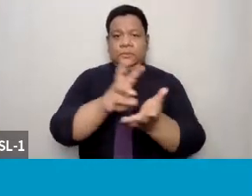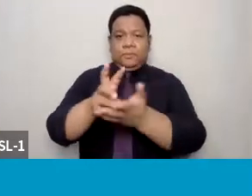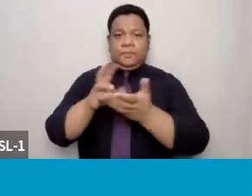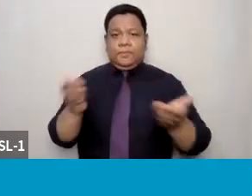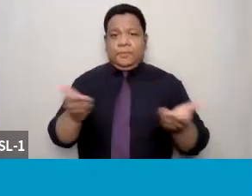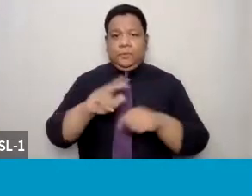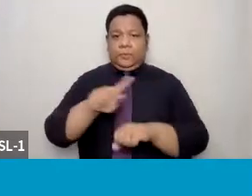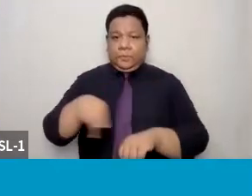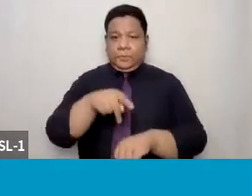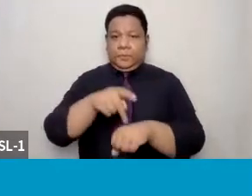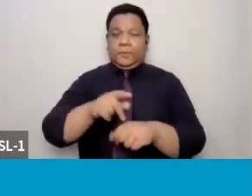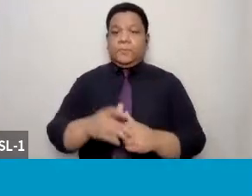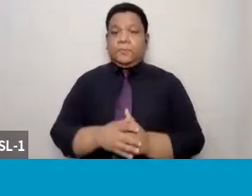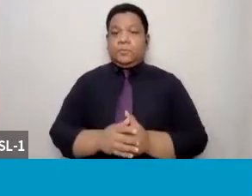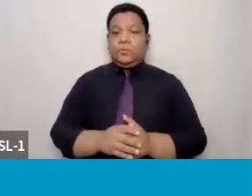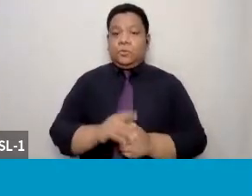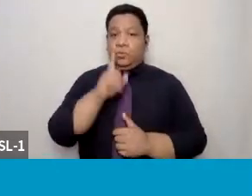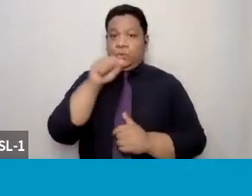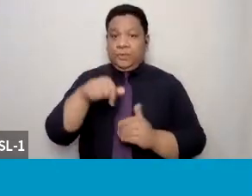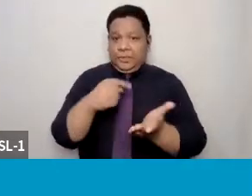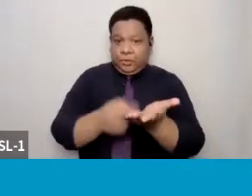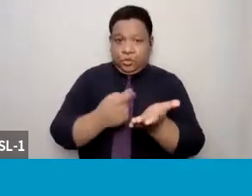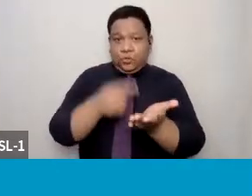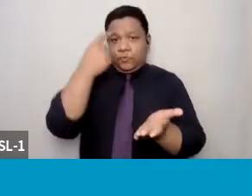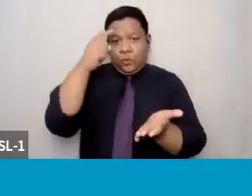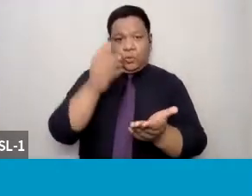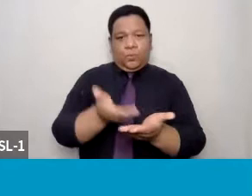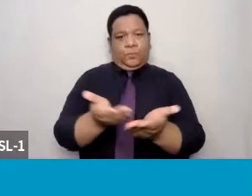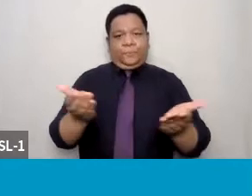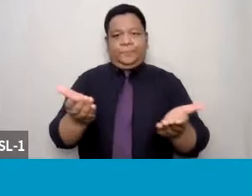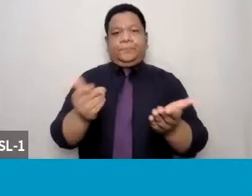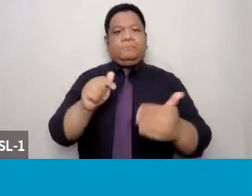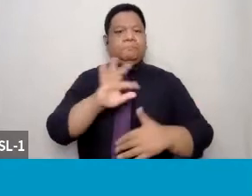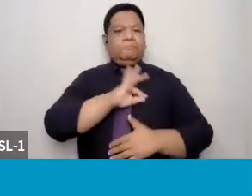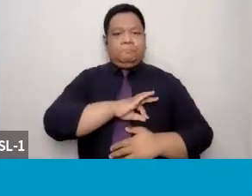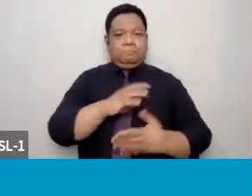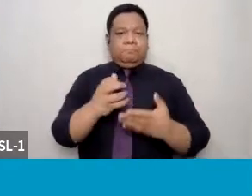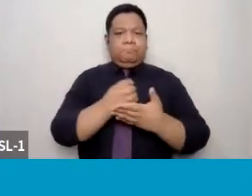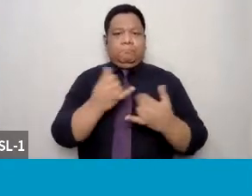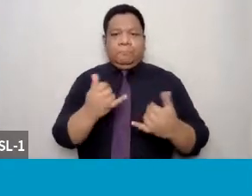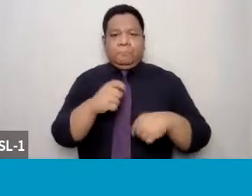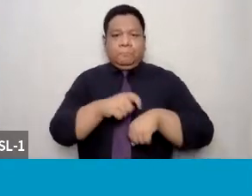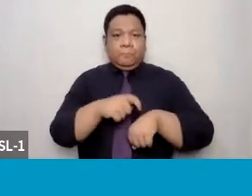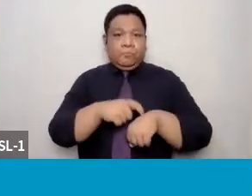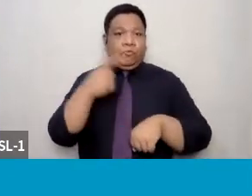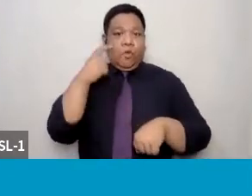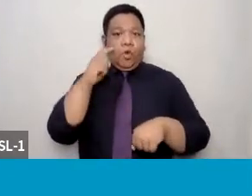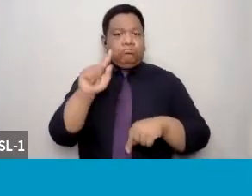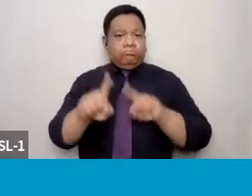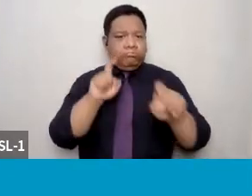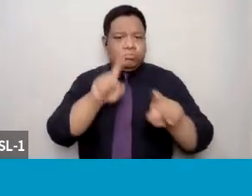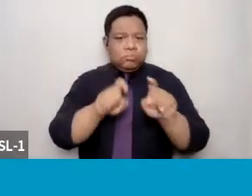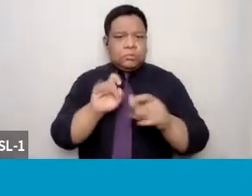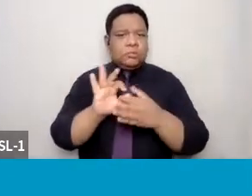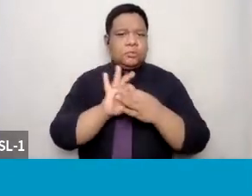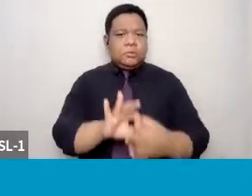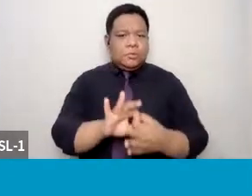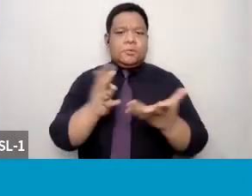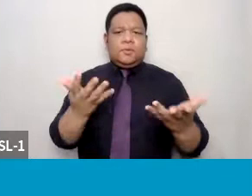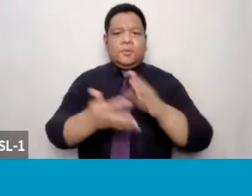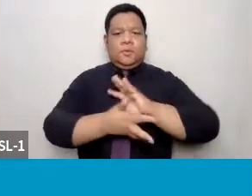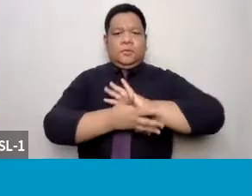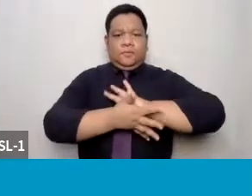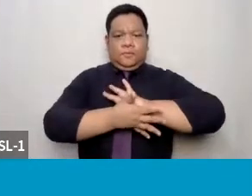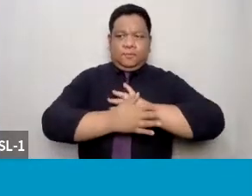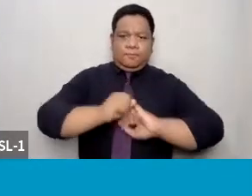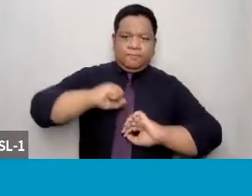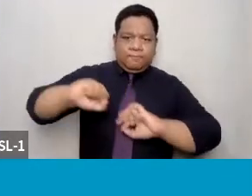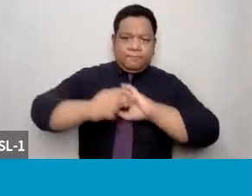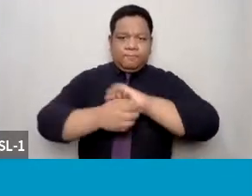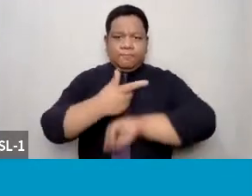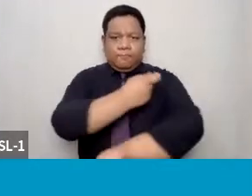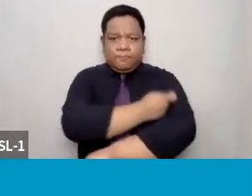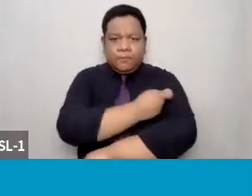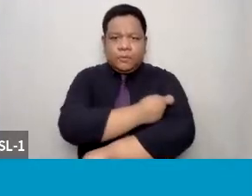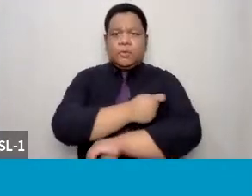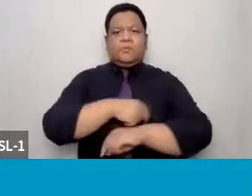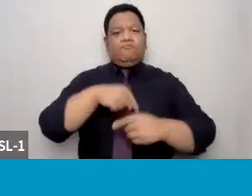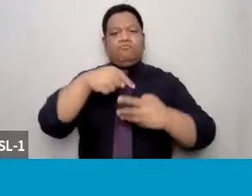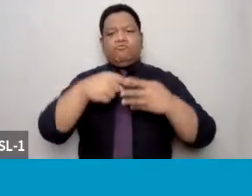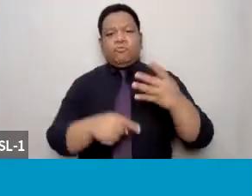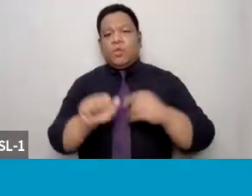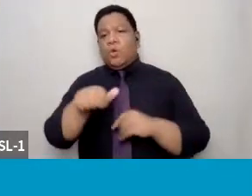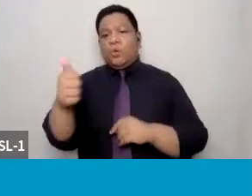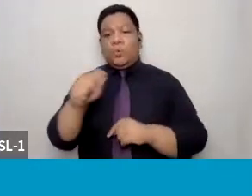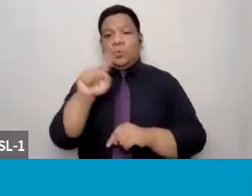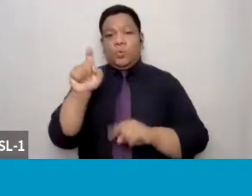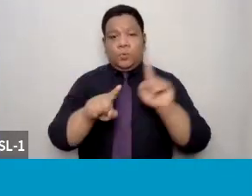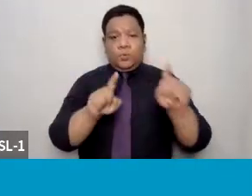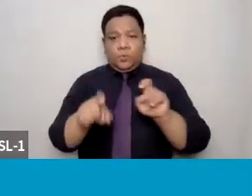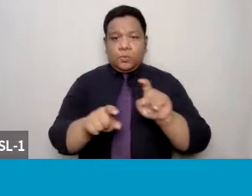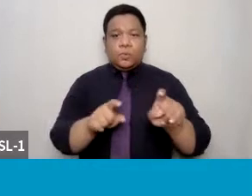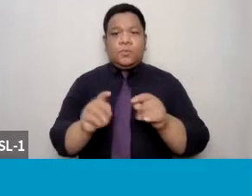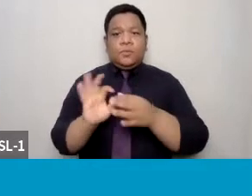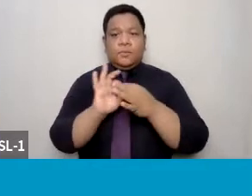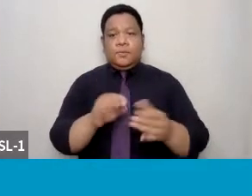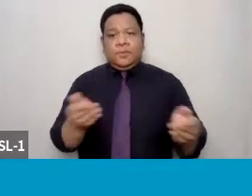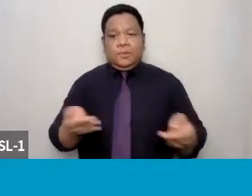This discussion is really for you so you can ask your COVID-19 vaccine-related questions and whatever concerns you have regarding these.